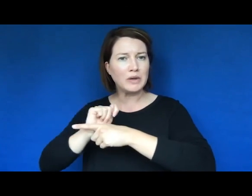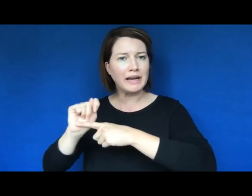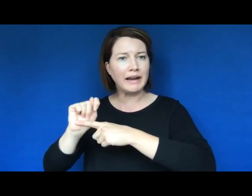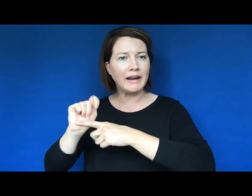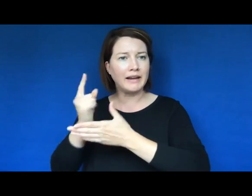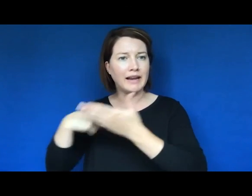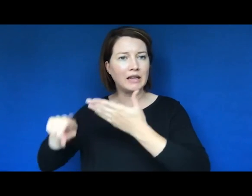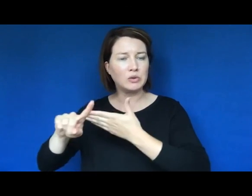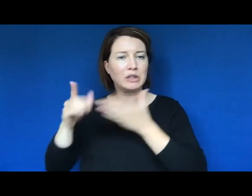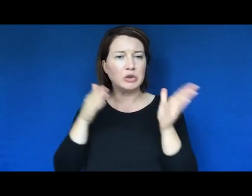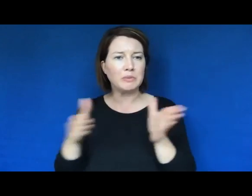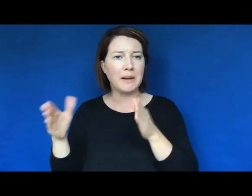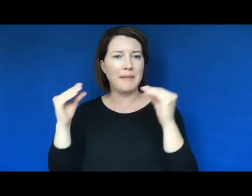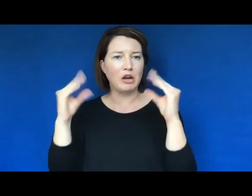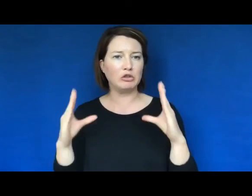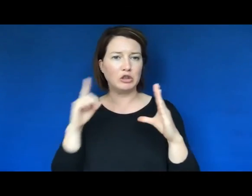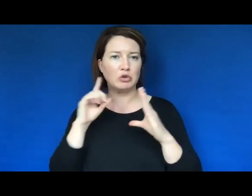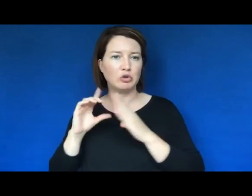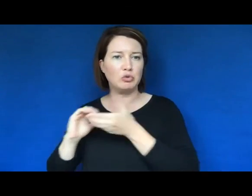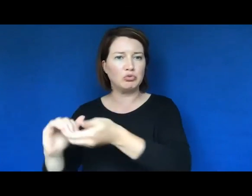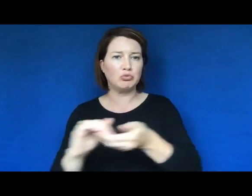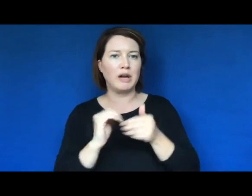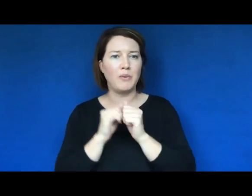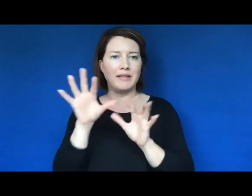Pamela, that is wonderful. Are there resources for that?